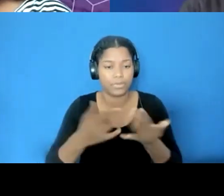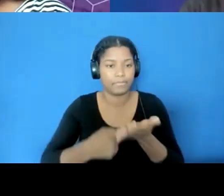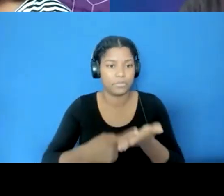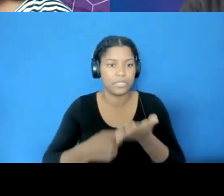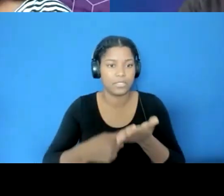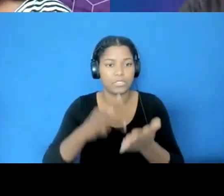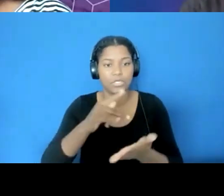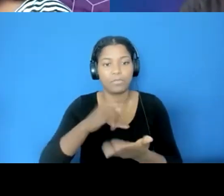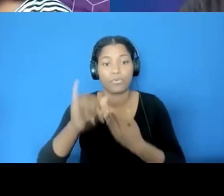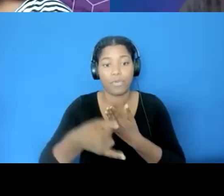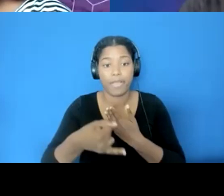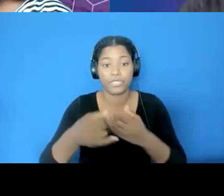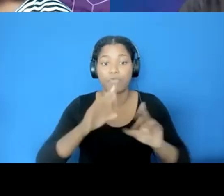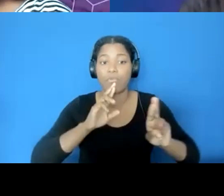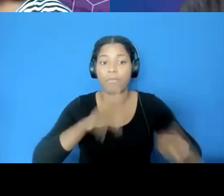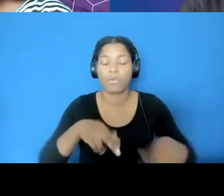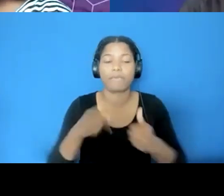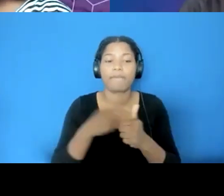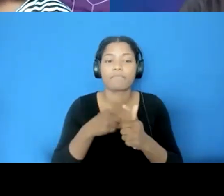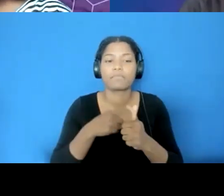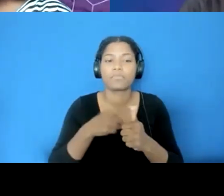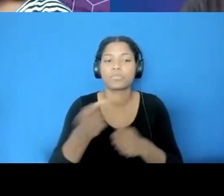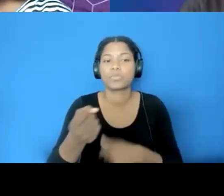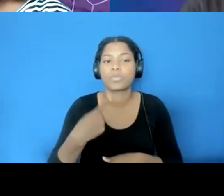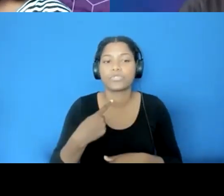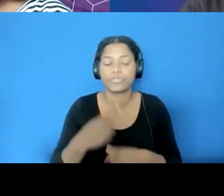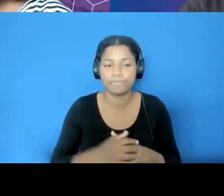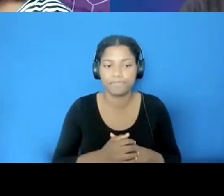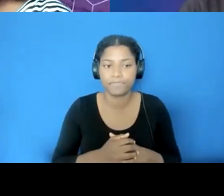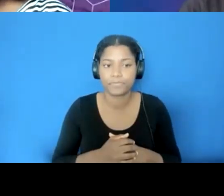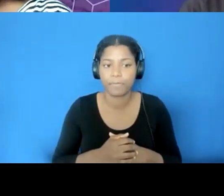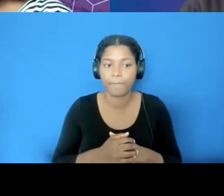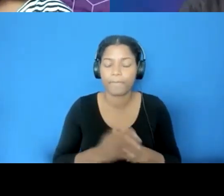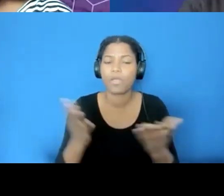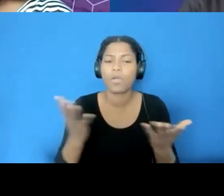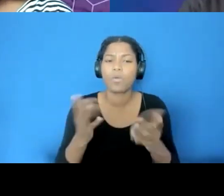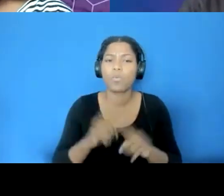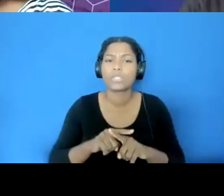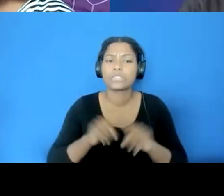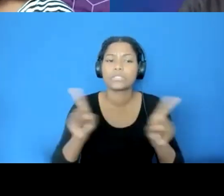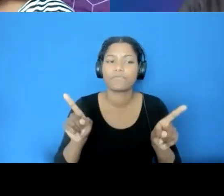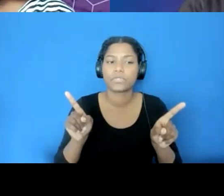And the first question being, what is the difference between due